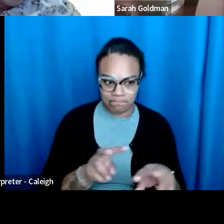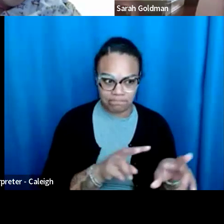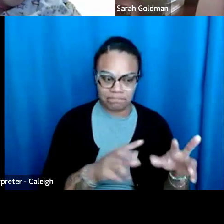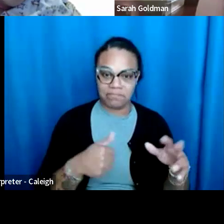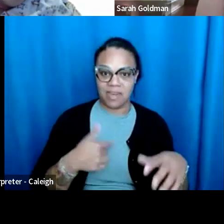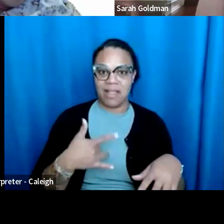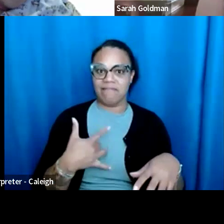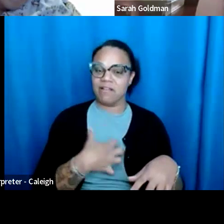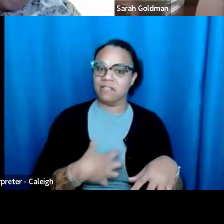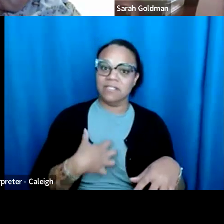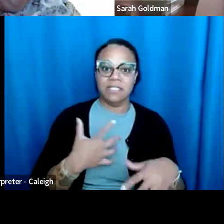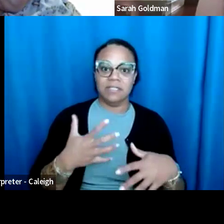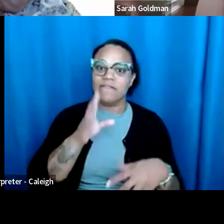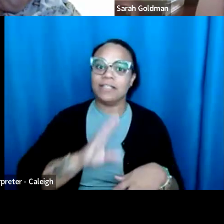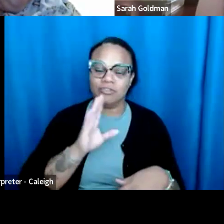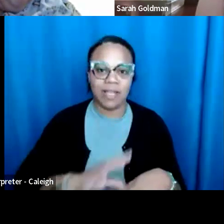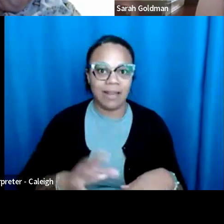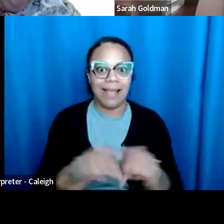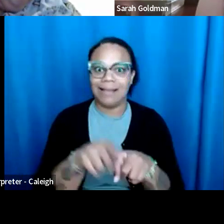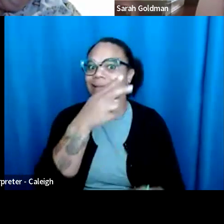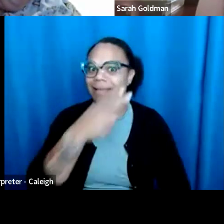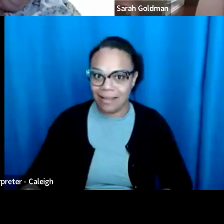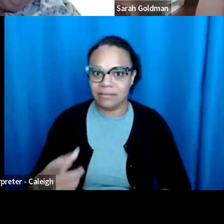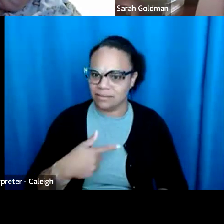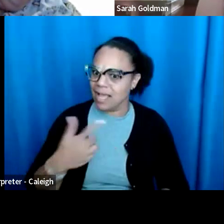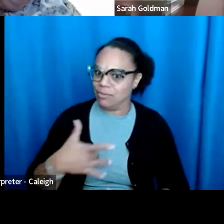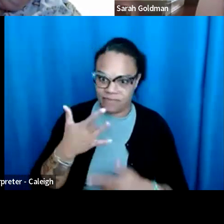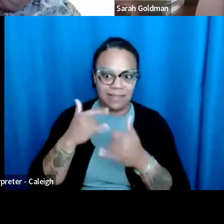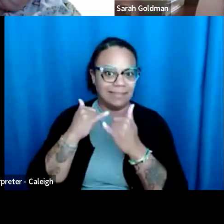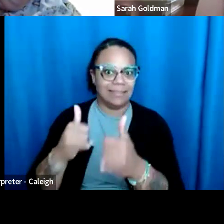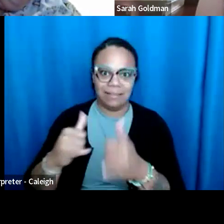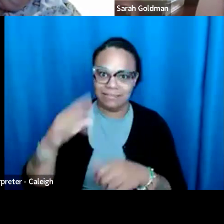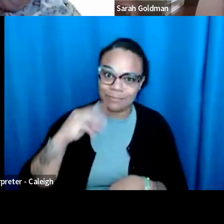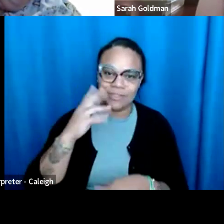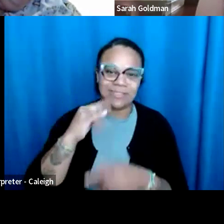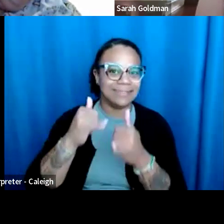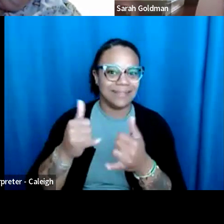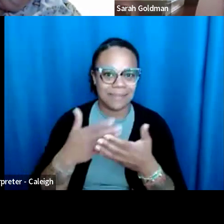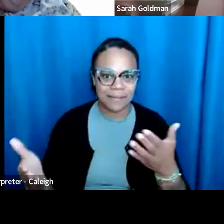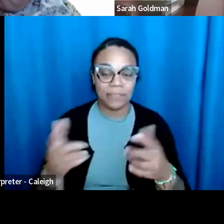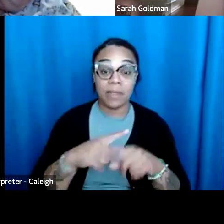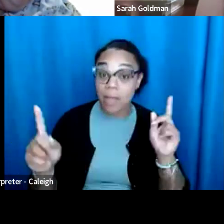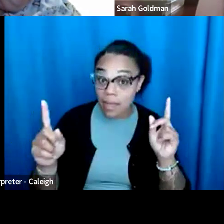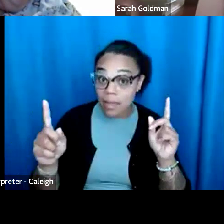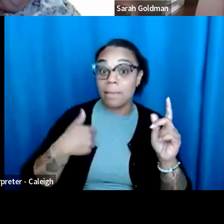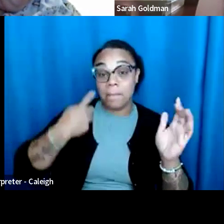because I was experiencing those things too. But I kind of saw that I wasn't alone and my twin brother wasn't alone.